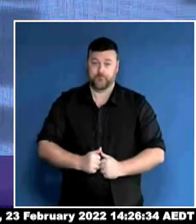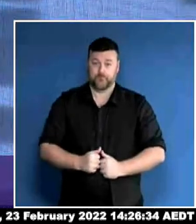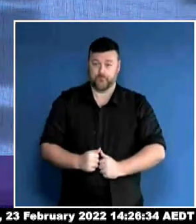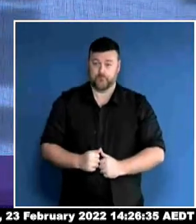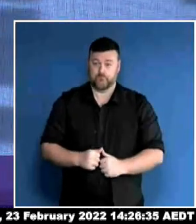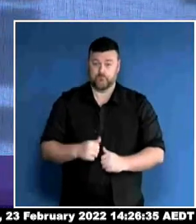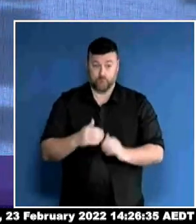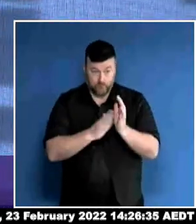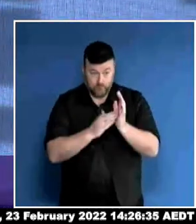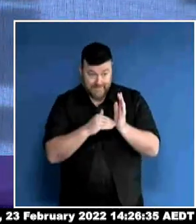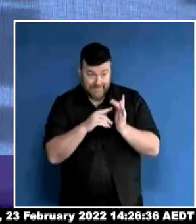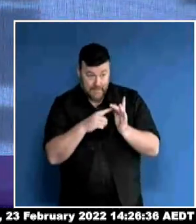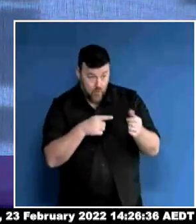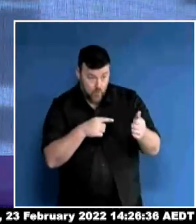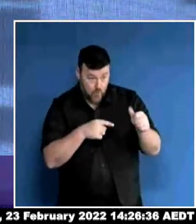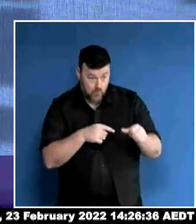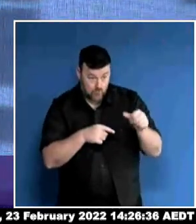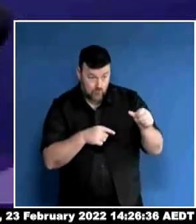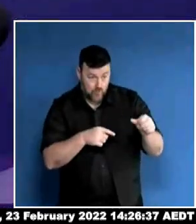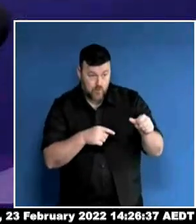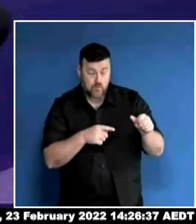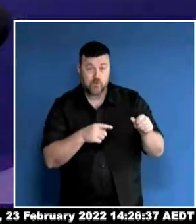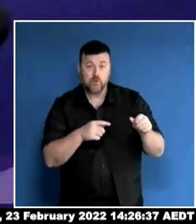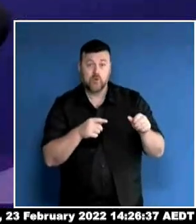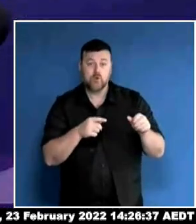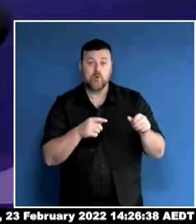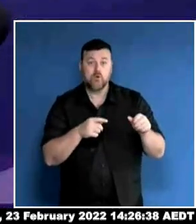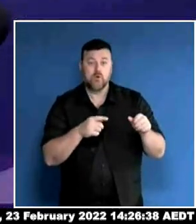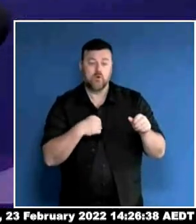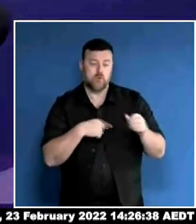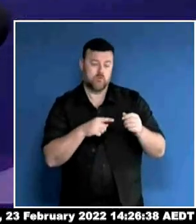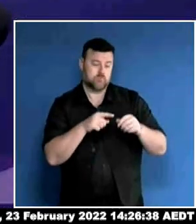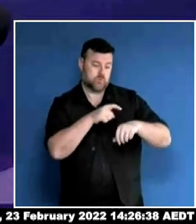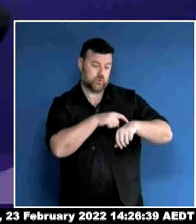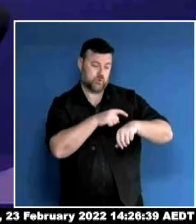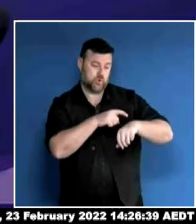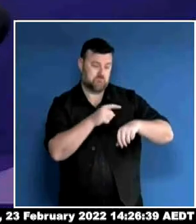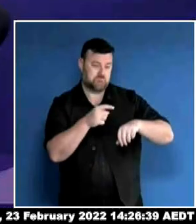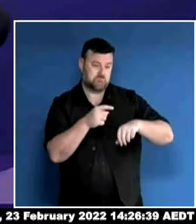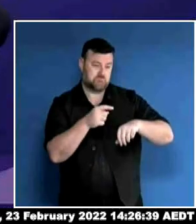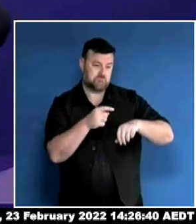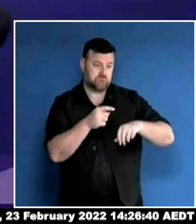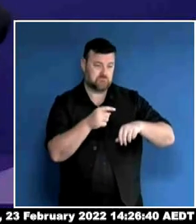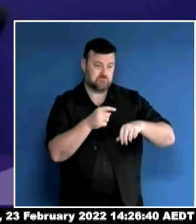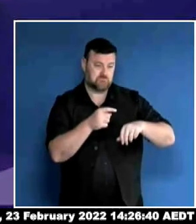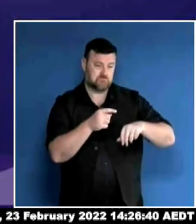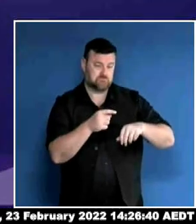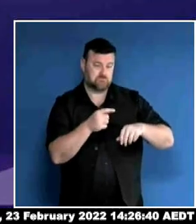It's just after 25 past 2 so I think we will resume at 20 to 3 Sydney time.